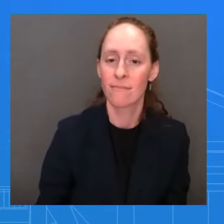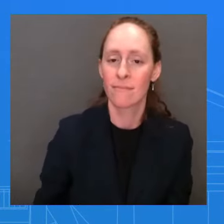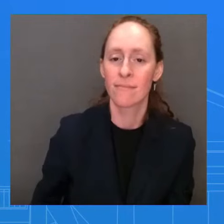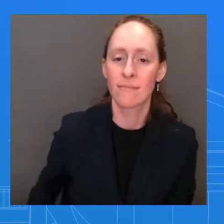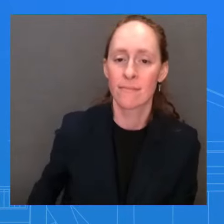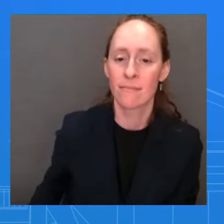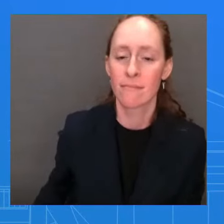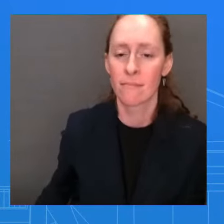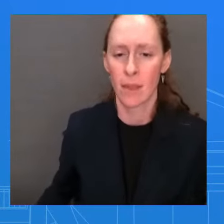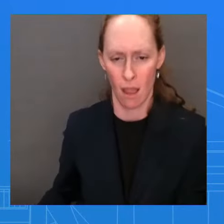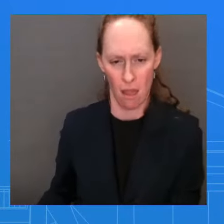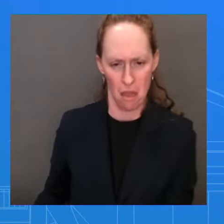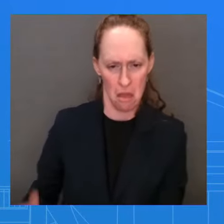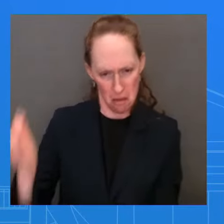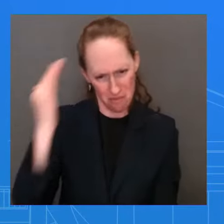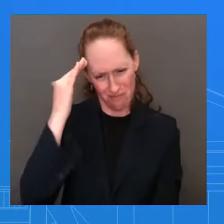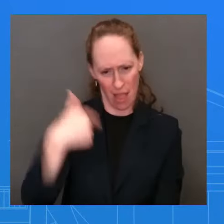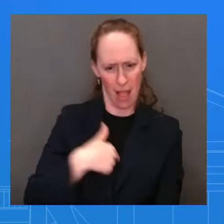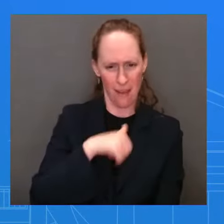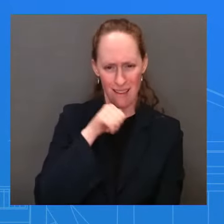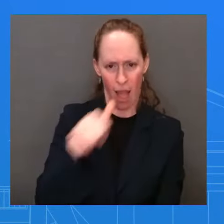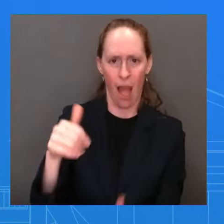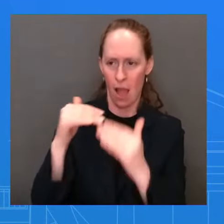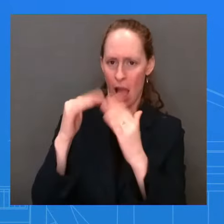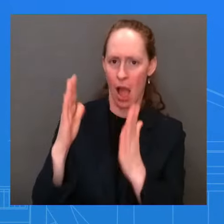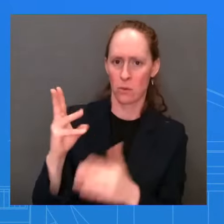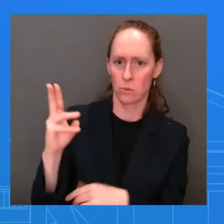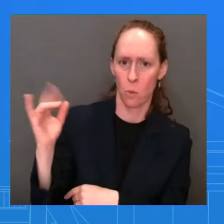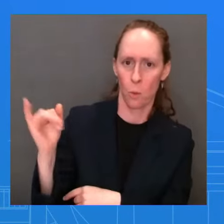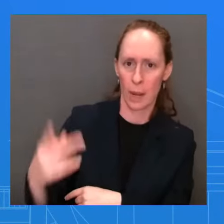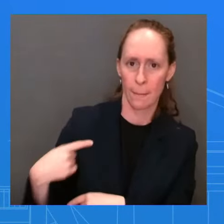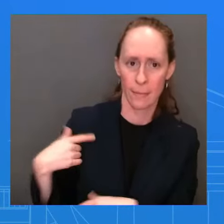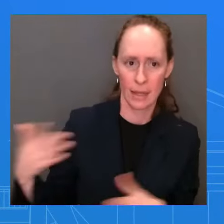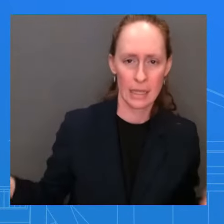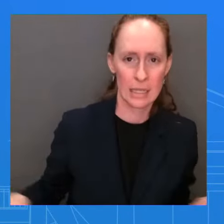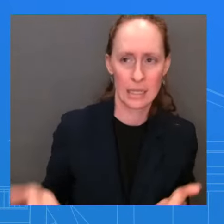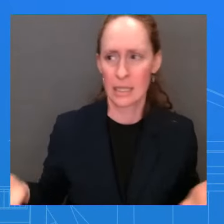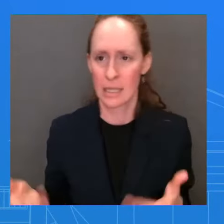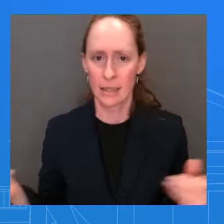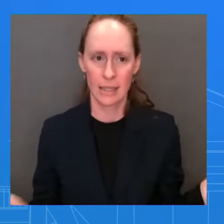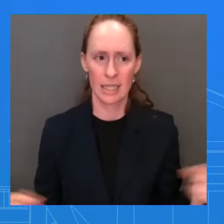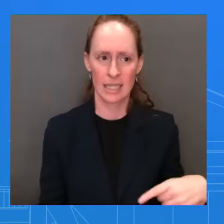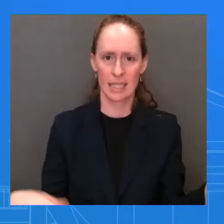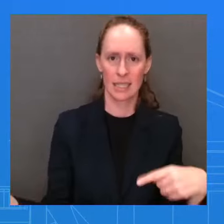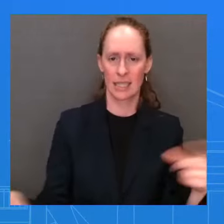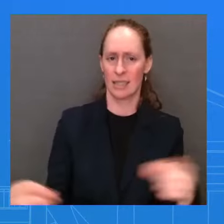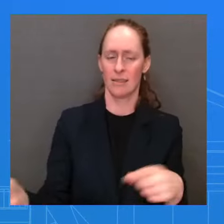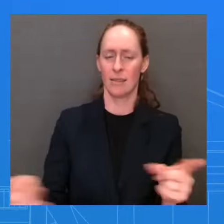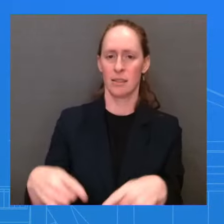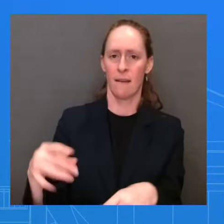and see if he can get the votes for this bill that is, again, detrimental and dangerous.